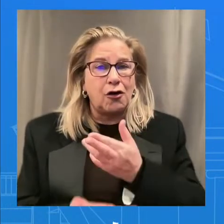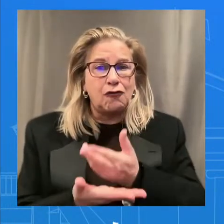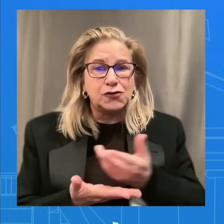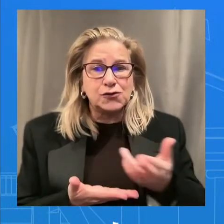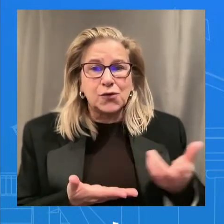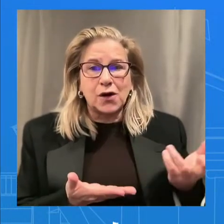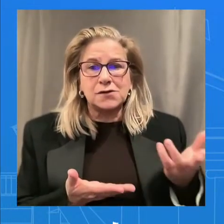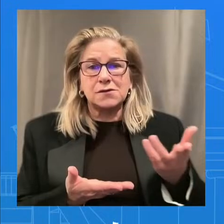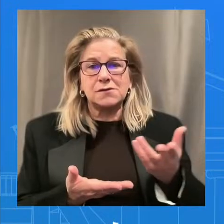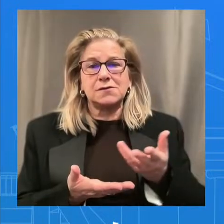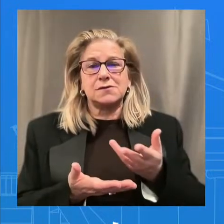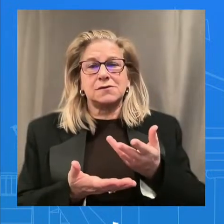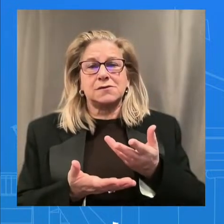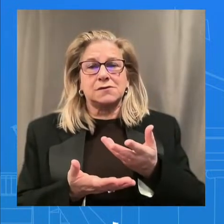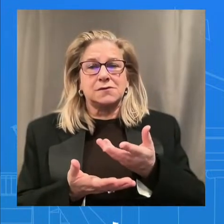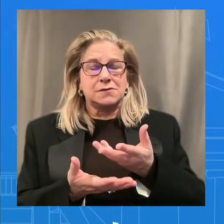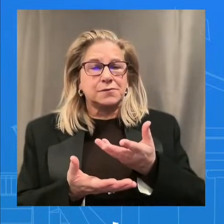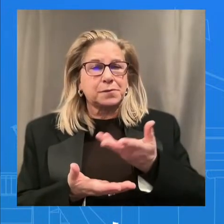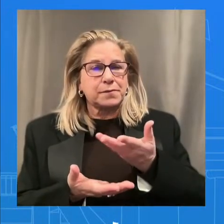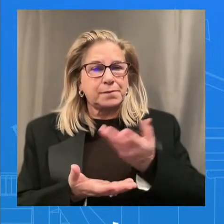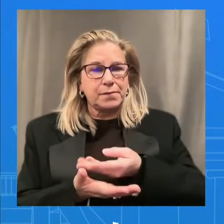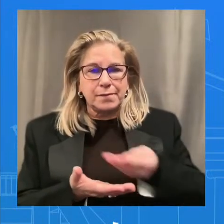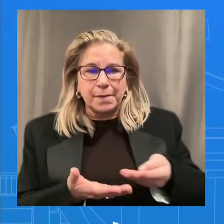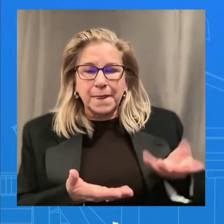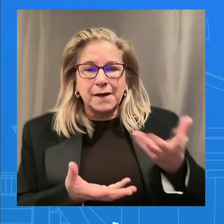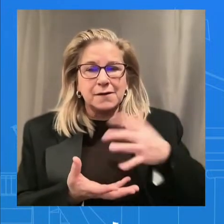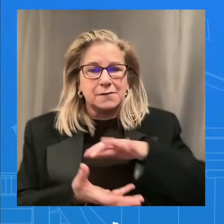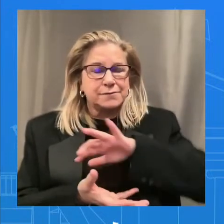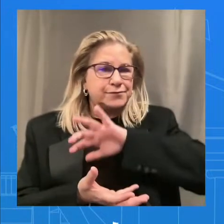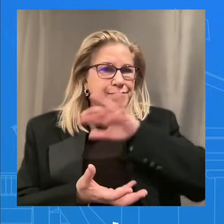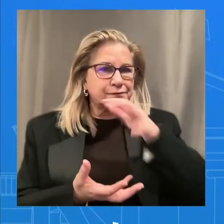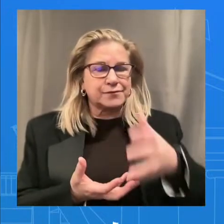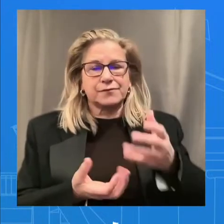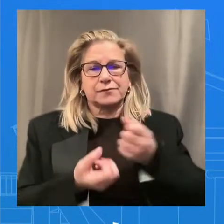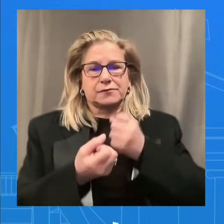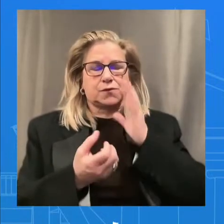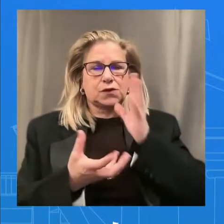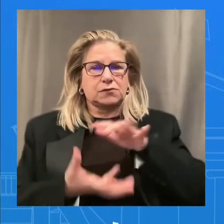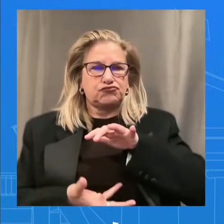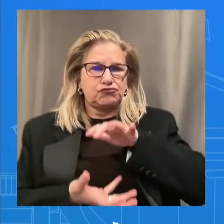we can help respond and certainly save lives. And I’m going to let, certainly,